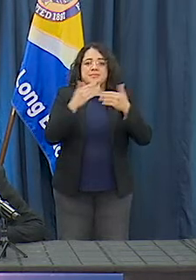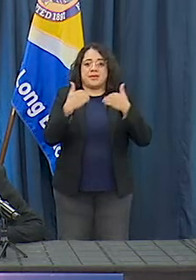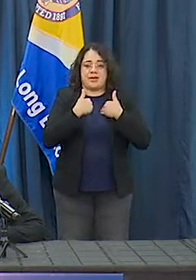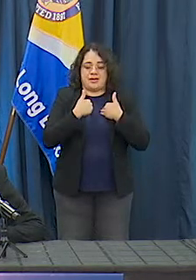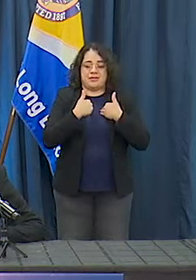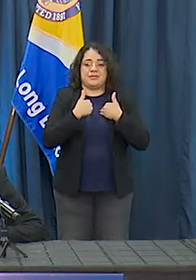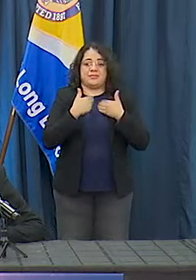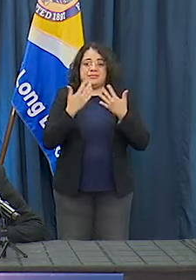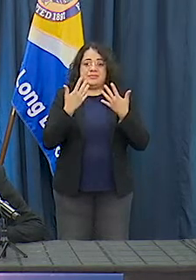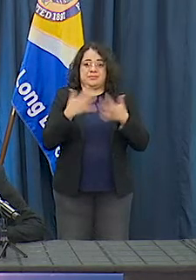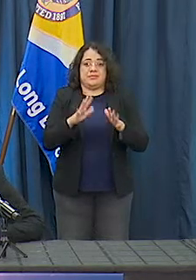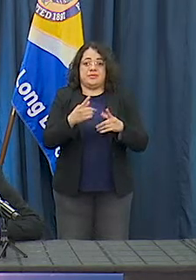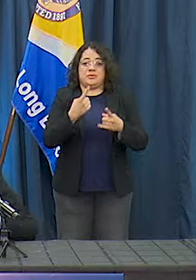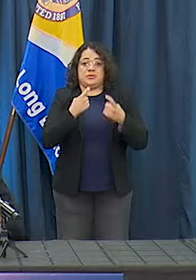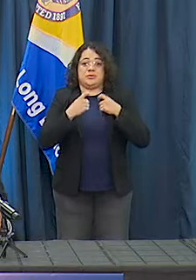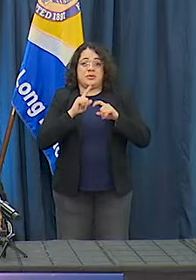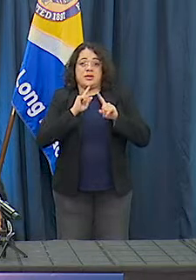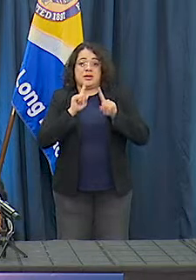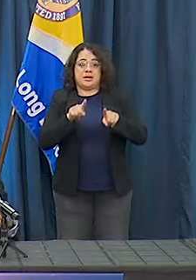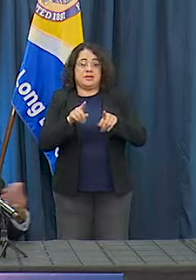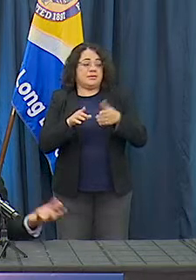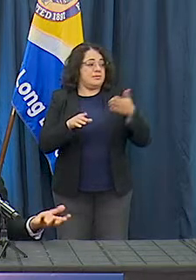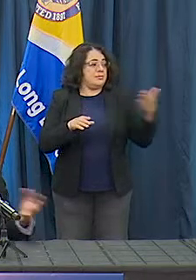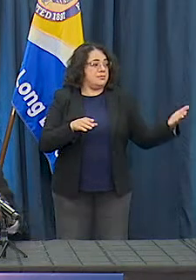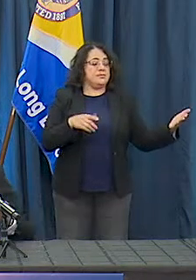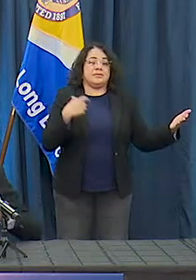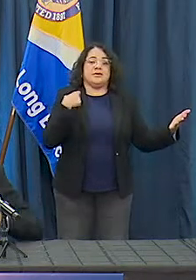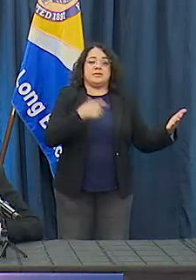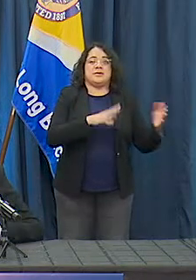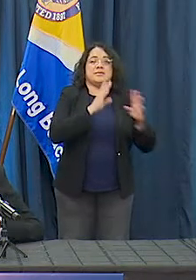de las preguntas tambien no tenemos in espanol unassuming and so we'll do that